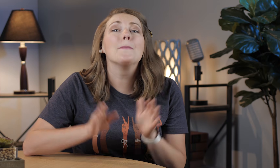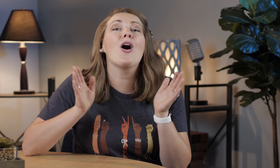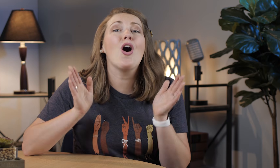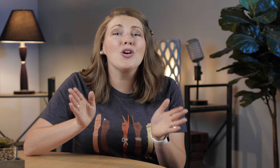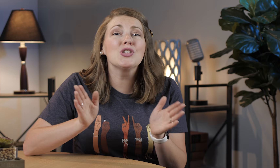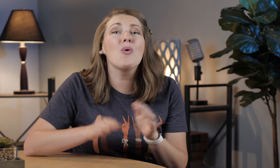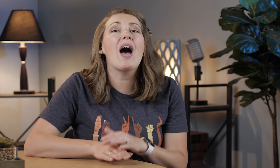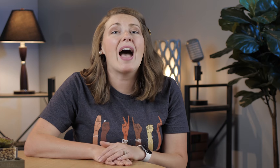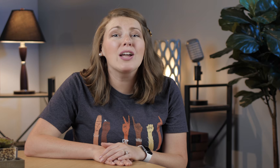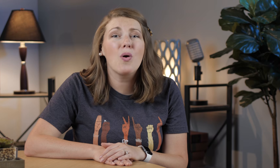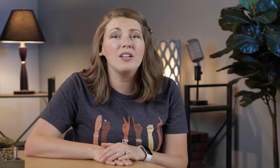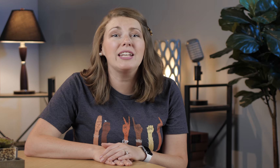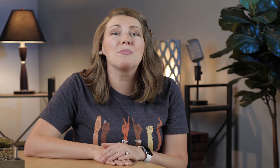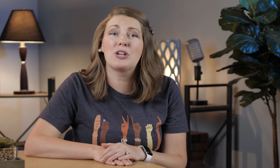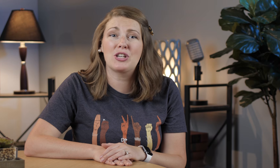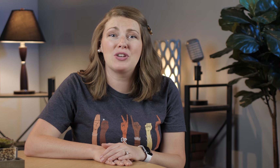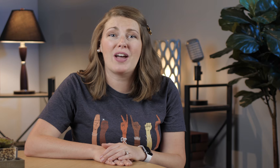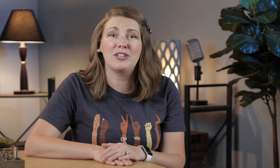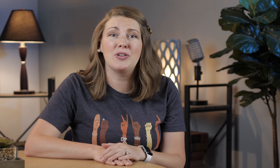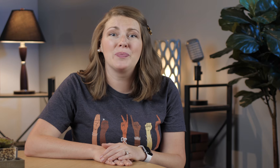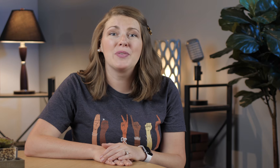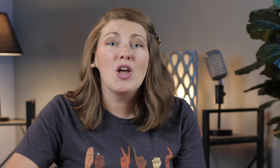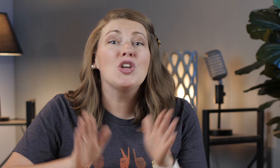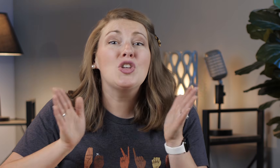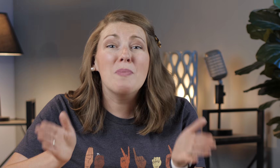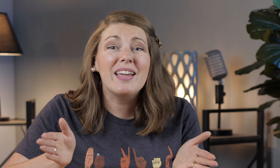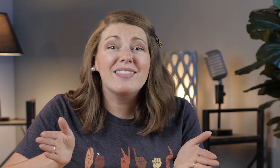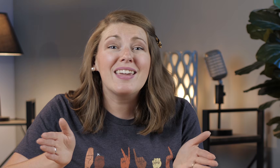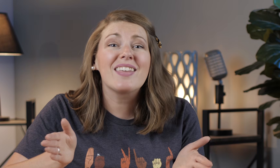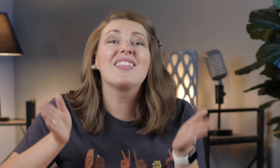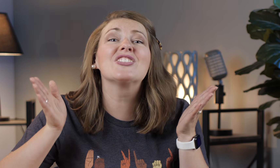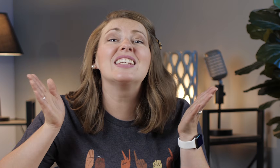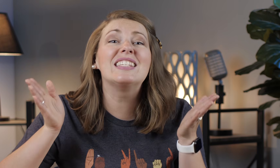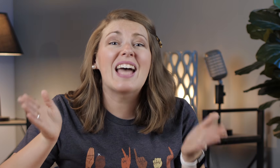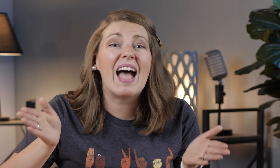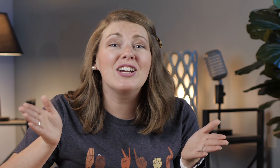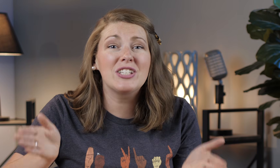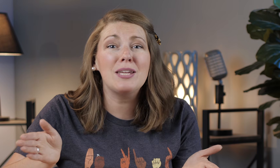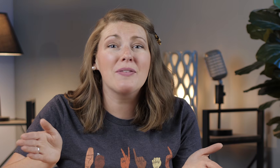but also high quality production value. You might think there's an entire team of